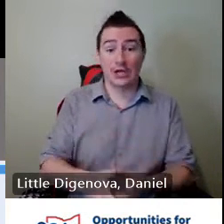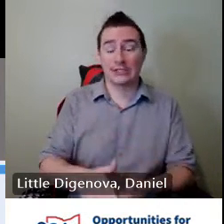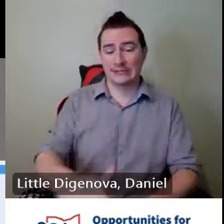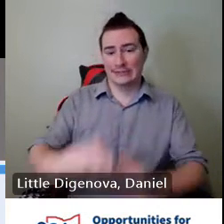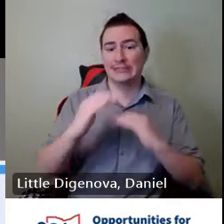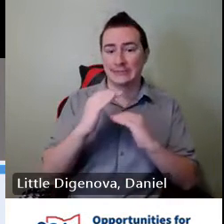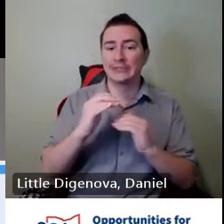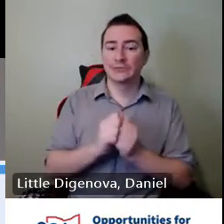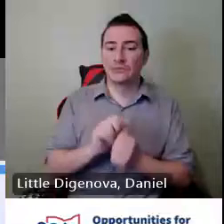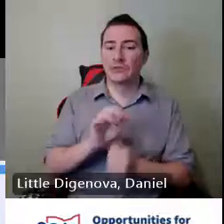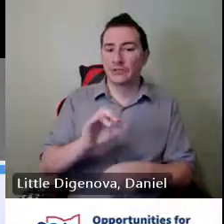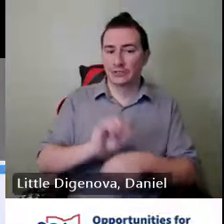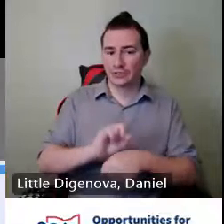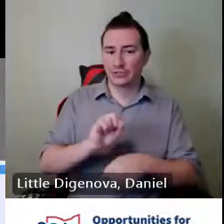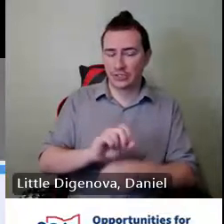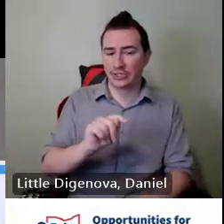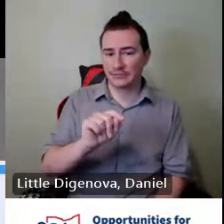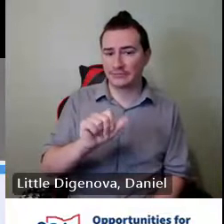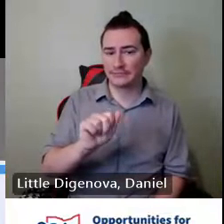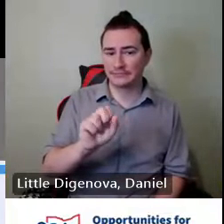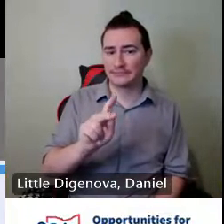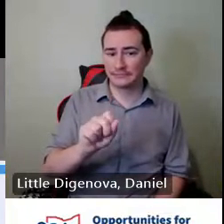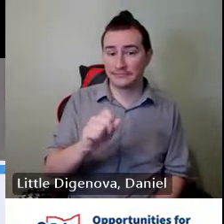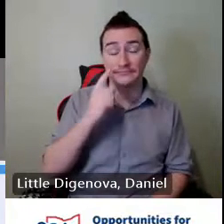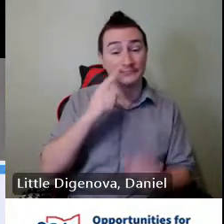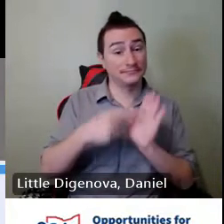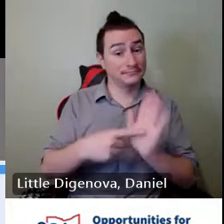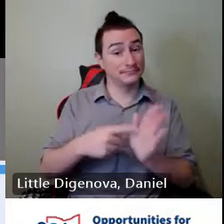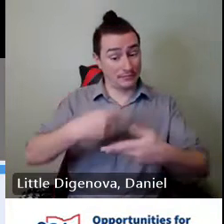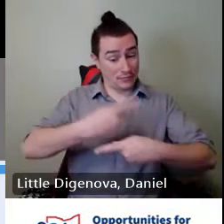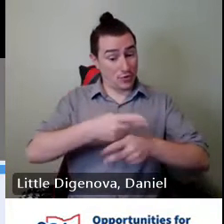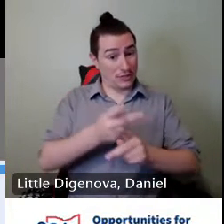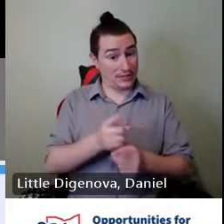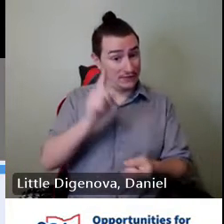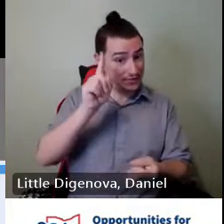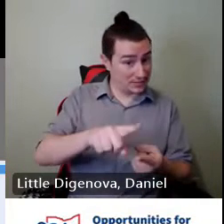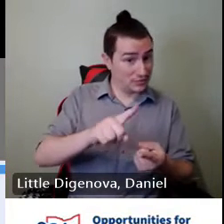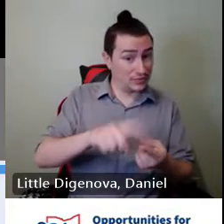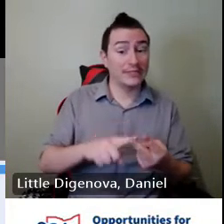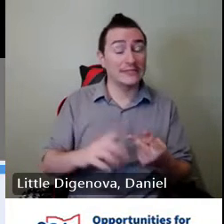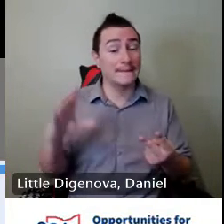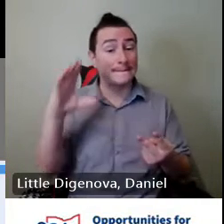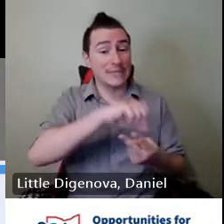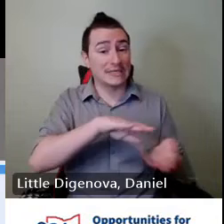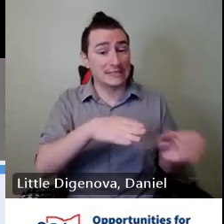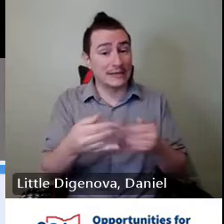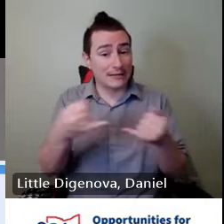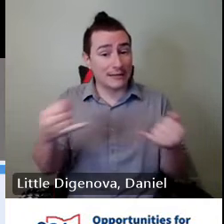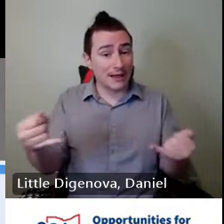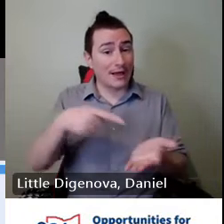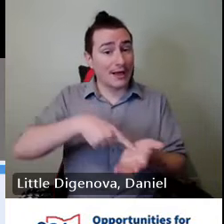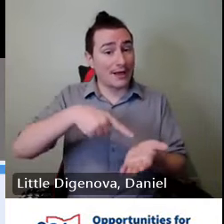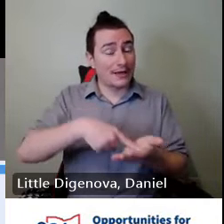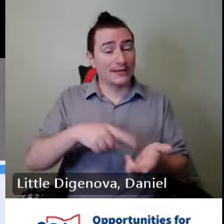Examples of these can include decreased productivity or missing deadlines, having a difficult time managing daily work tasks, making